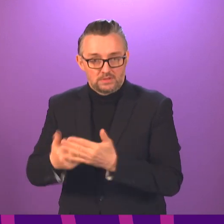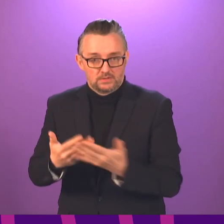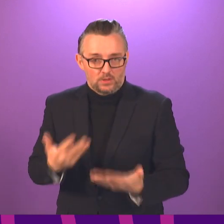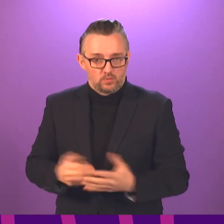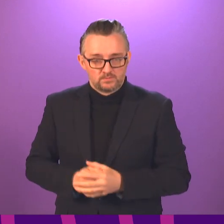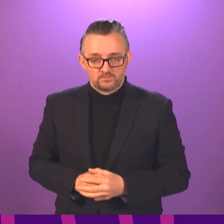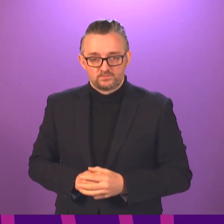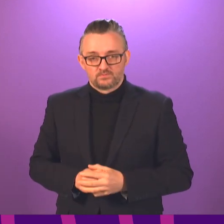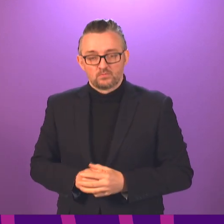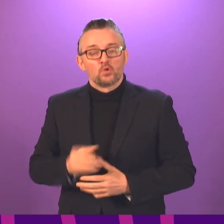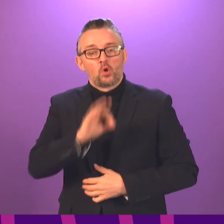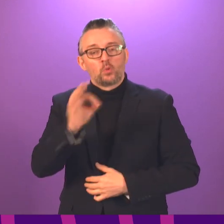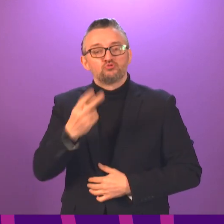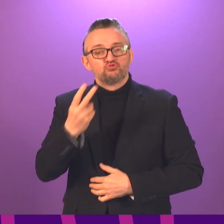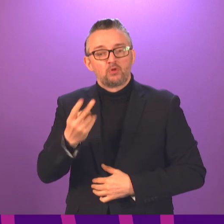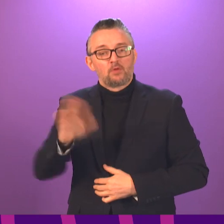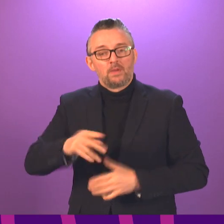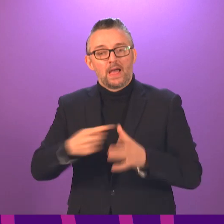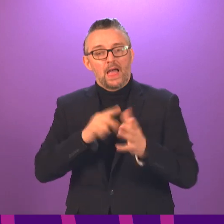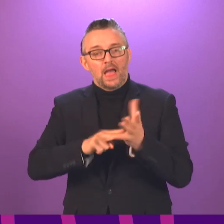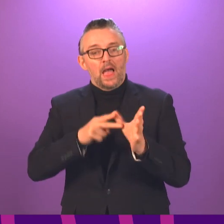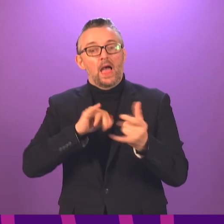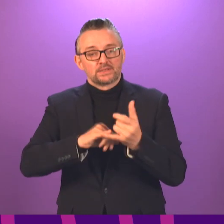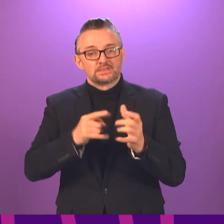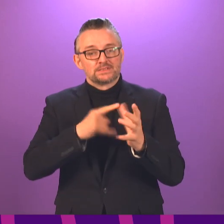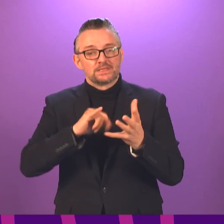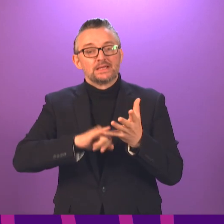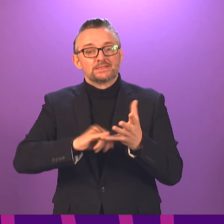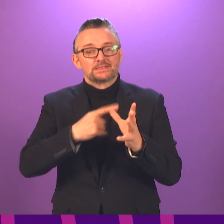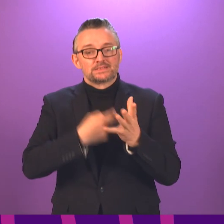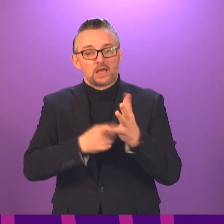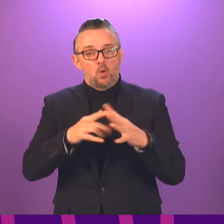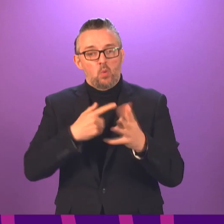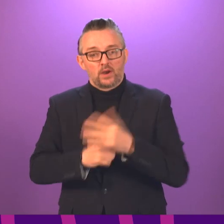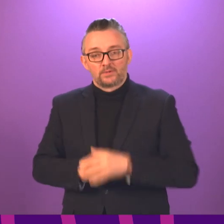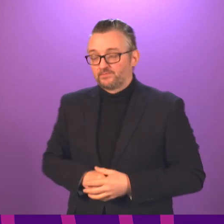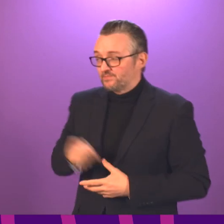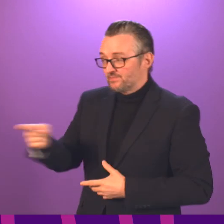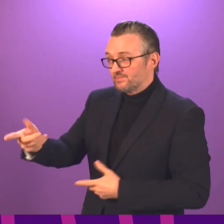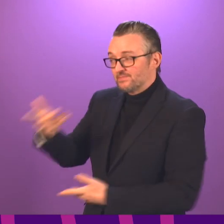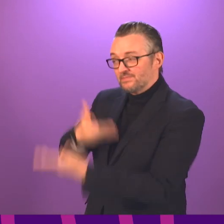Anas Sarwar (Glasgow) (Lab): I thank Ruth Davidson for her very kind comments,